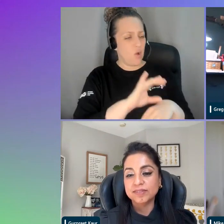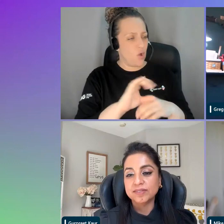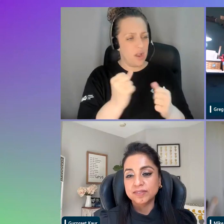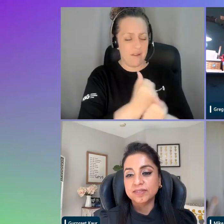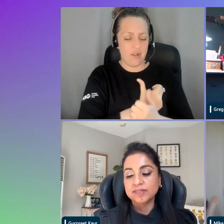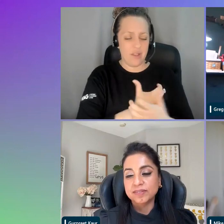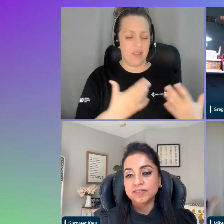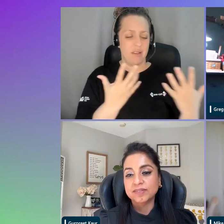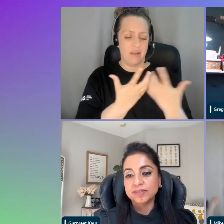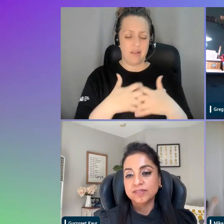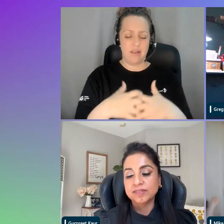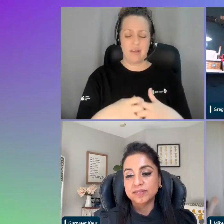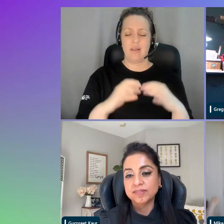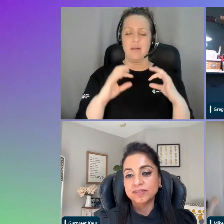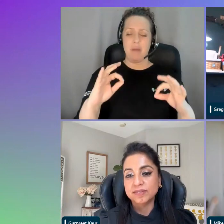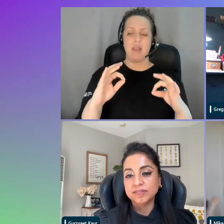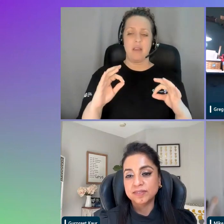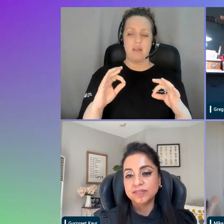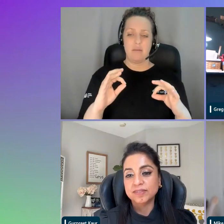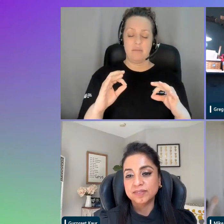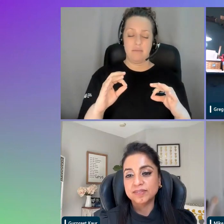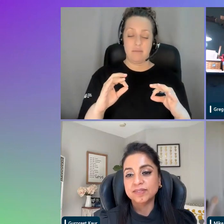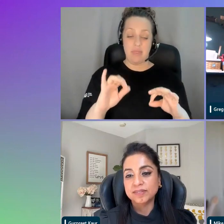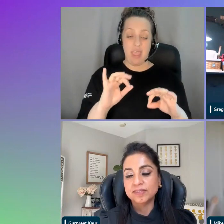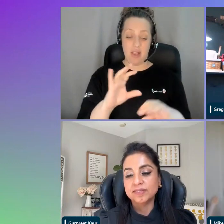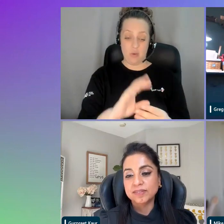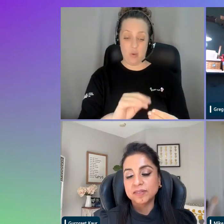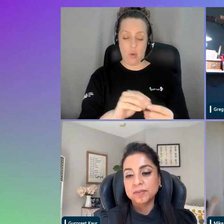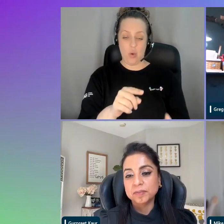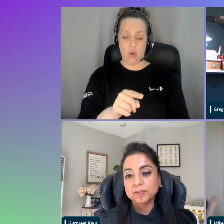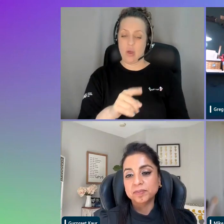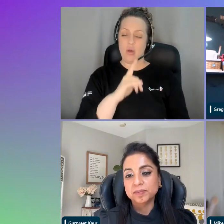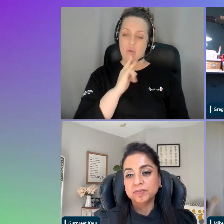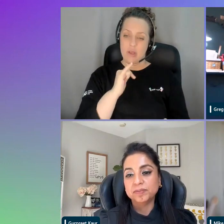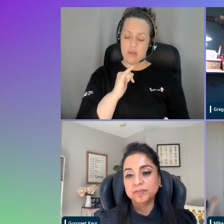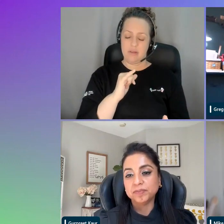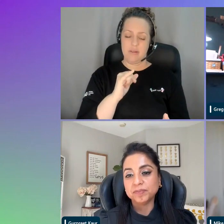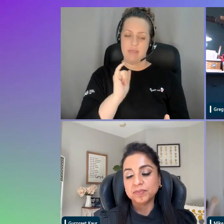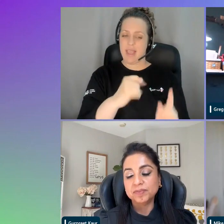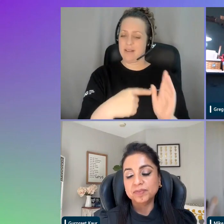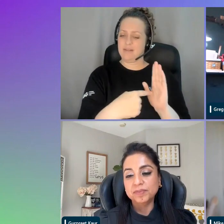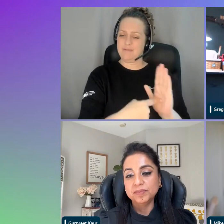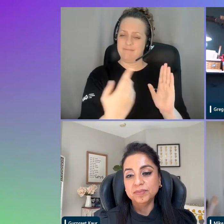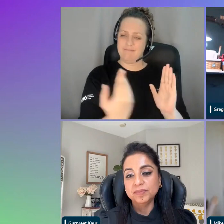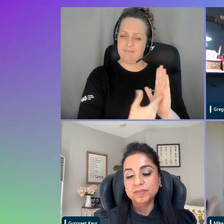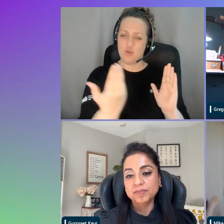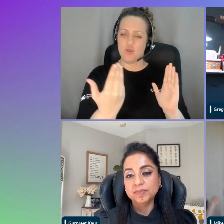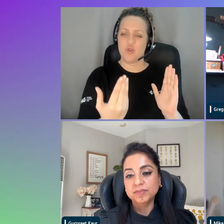that sort of thing. But I just use that story because it was so illustrative to me of, you know, get the one example. You can